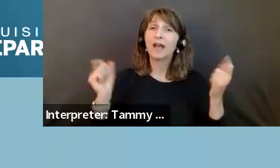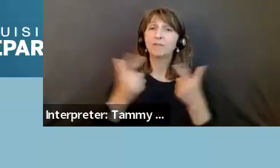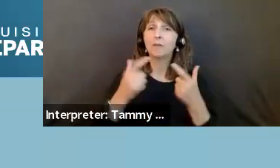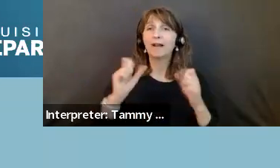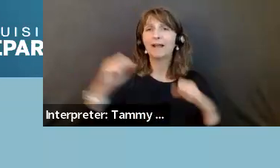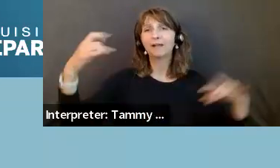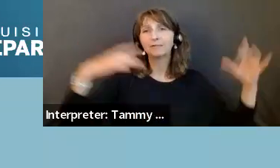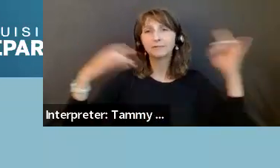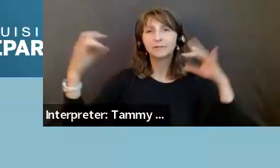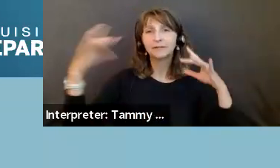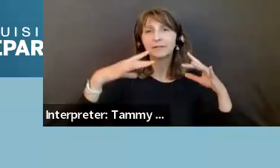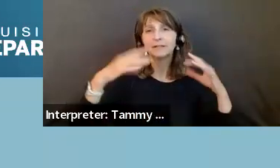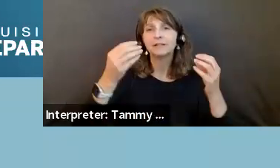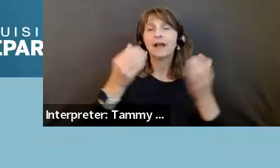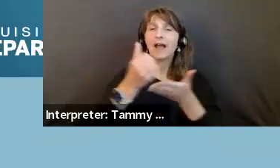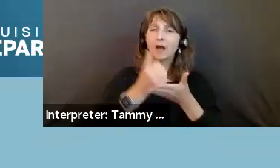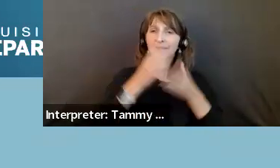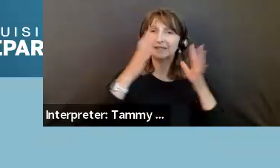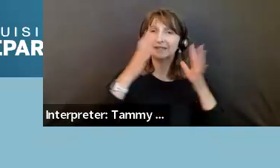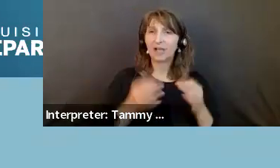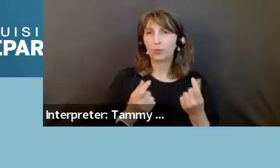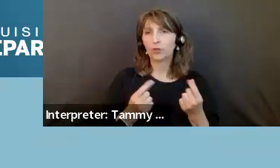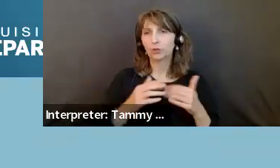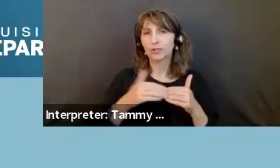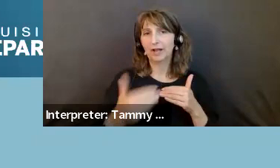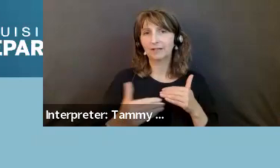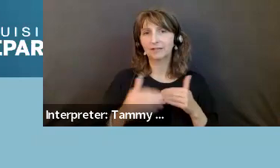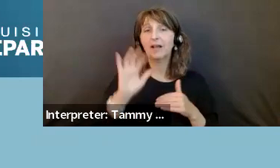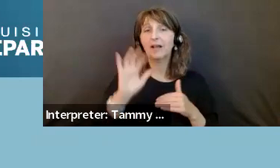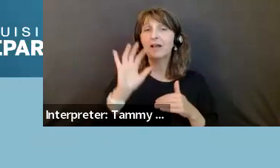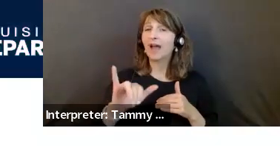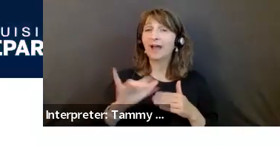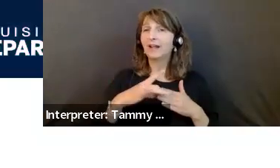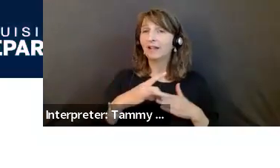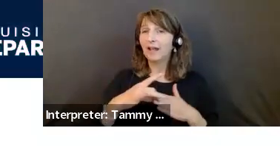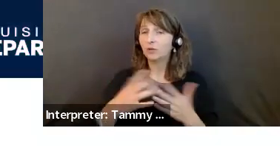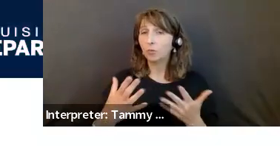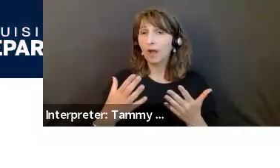Which ultimately led to developing the goals and objectives. So. It goes objectives in a nutshell or your action plan, right?